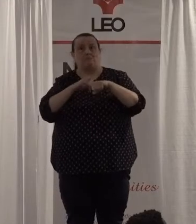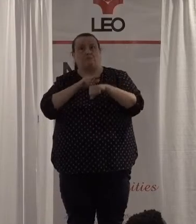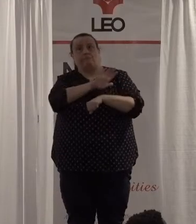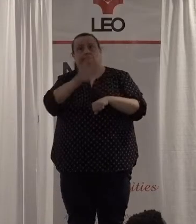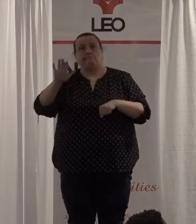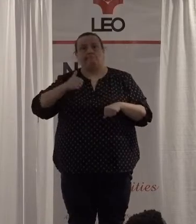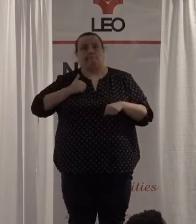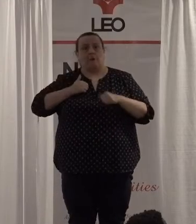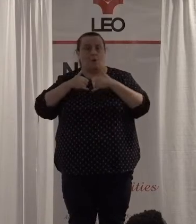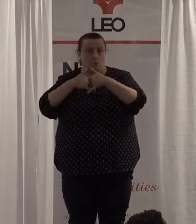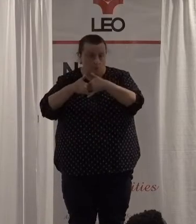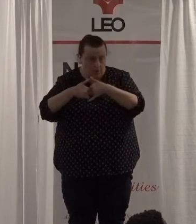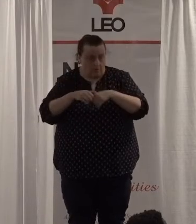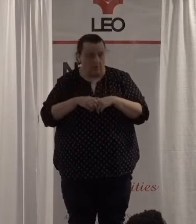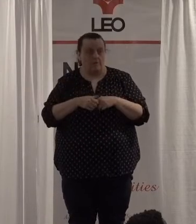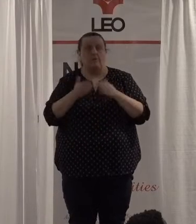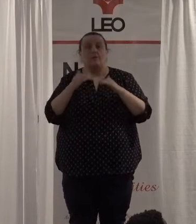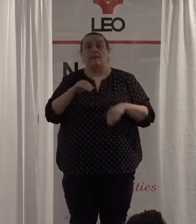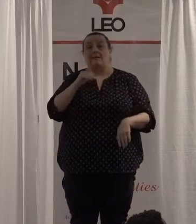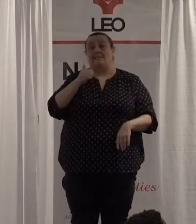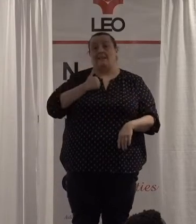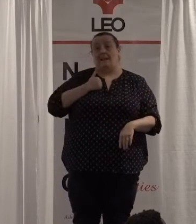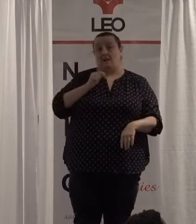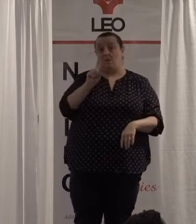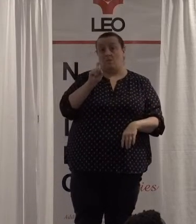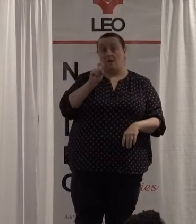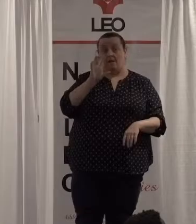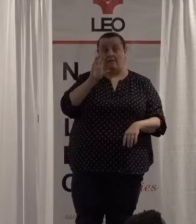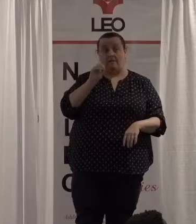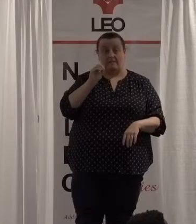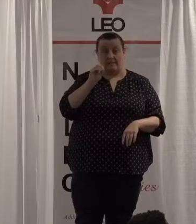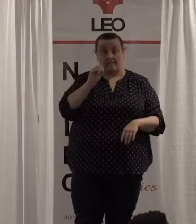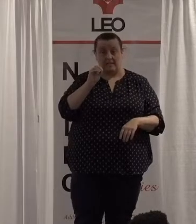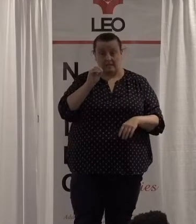AND THE CANADA 150 CENTENNIAL